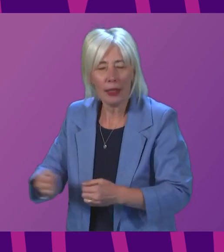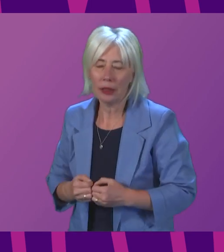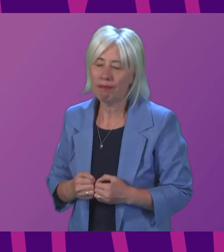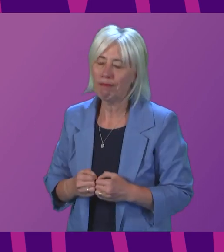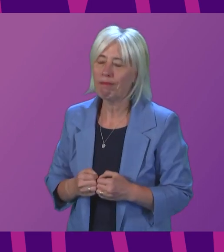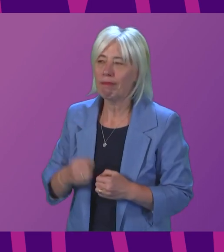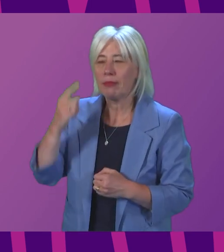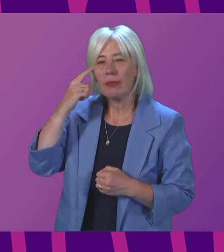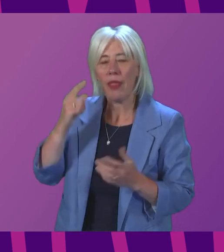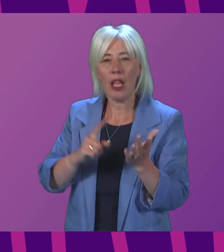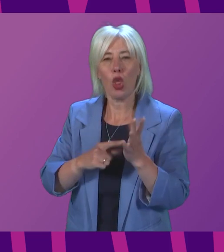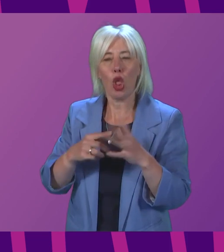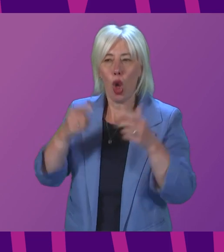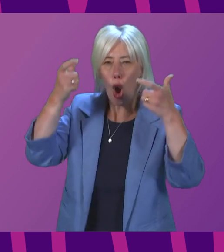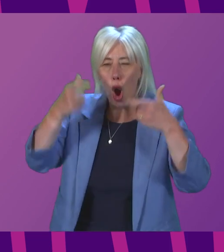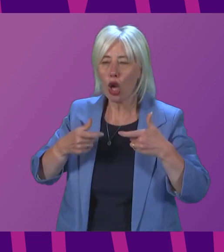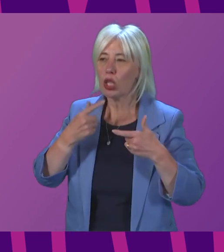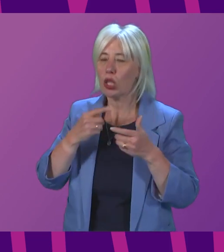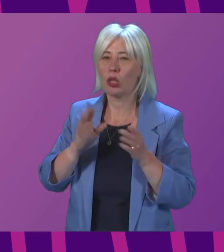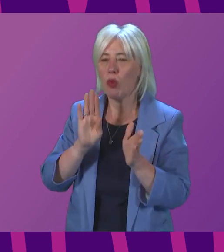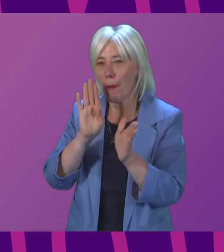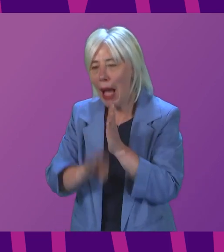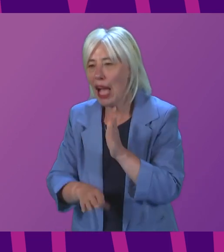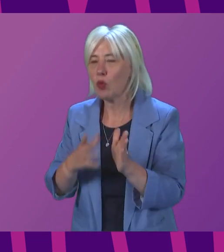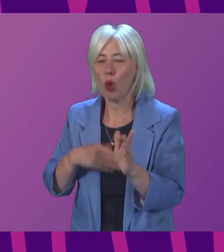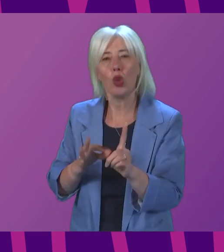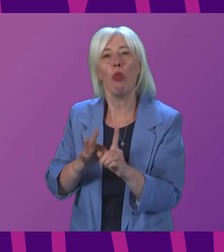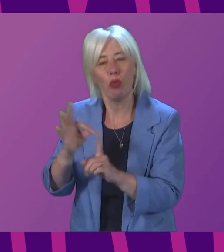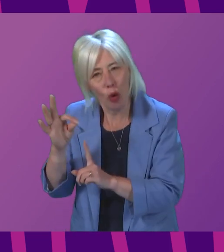policies that we have put in place, but there is more to be done.